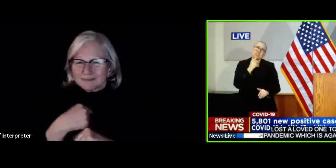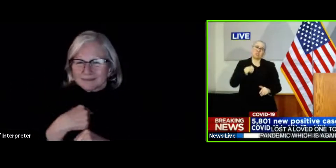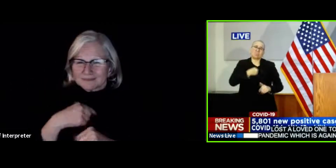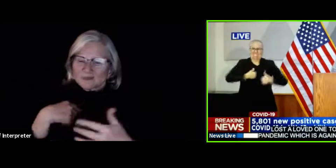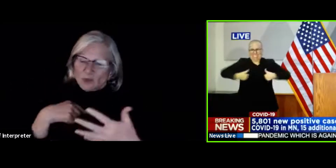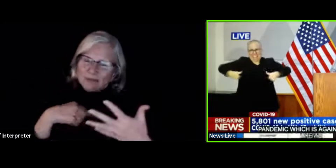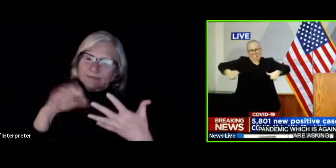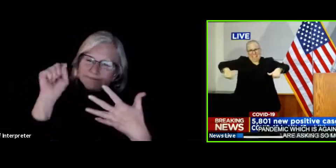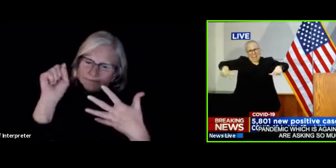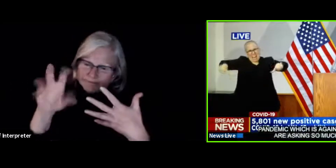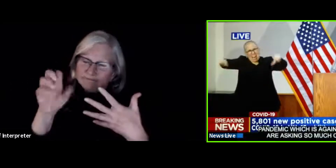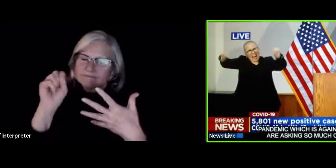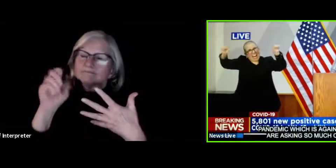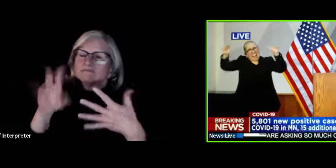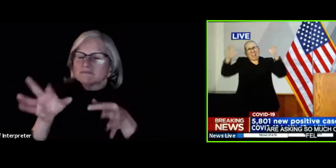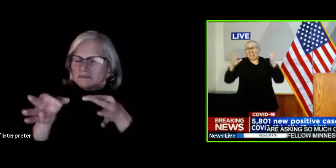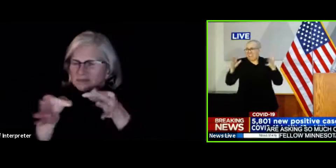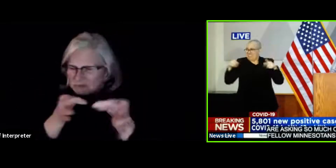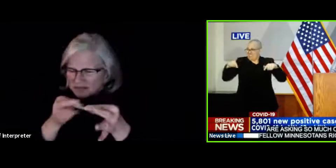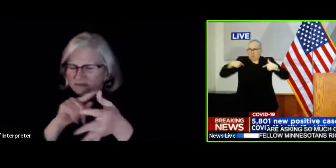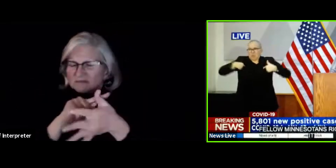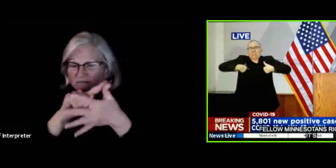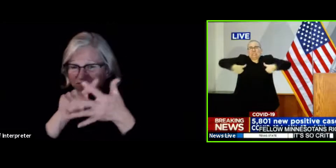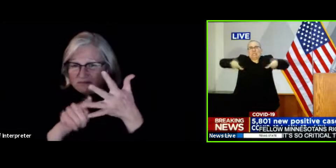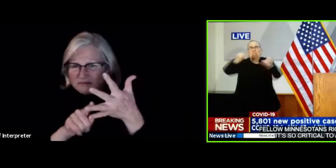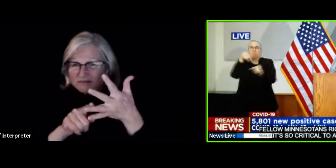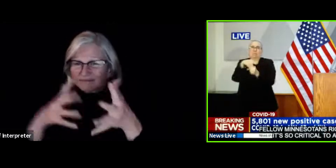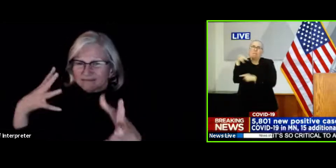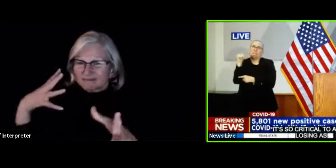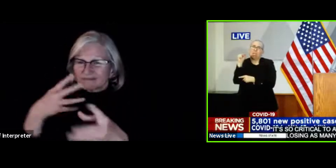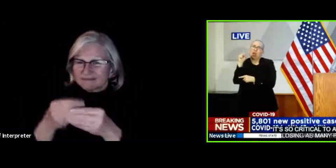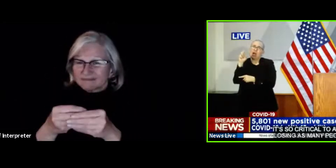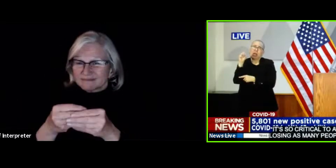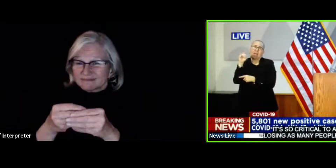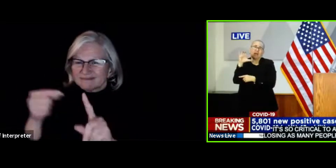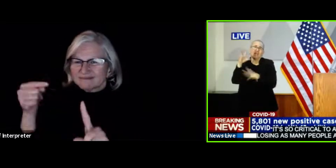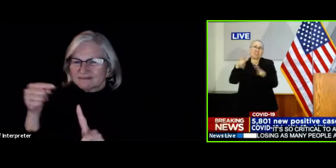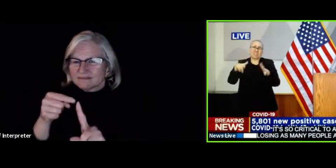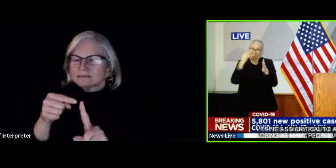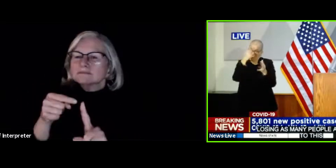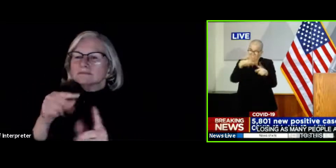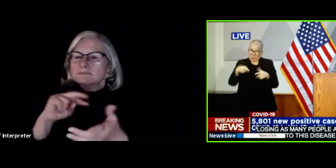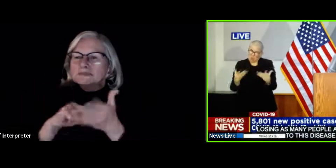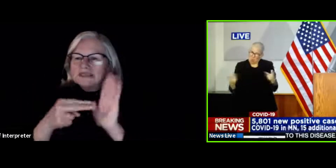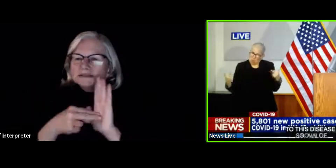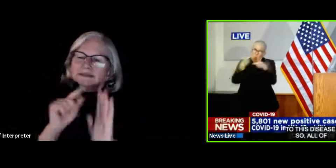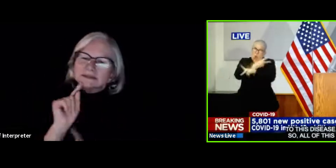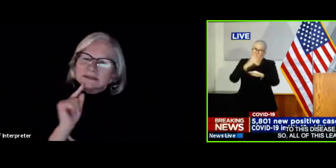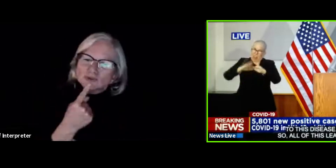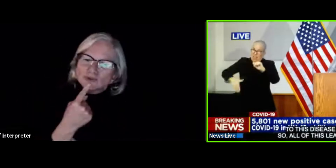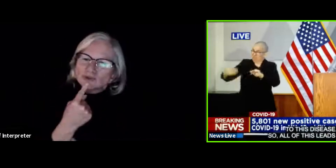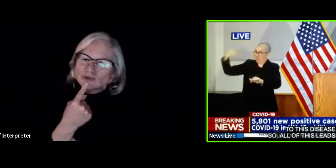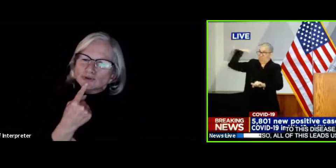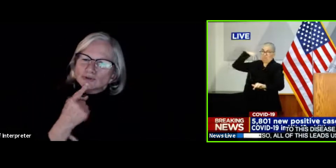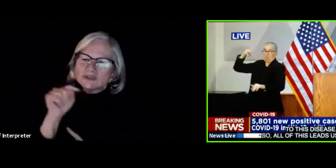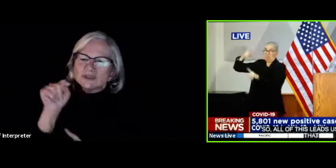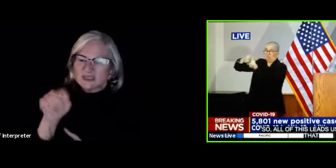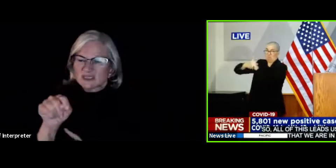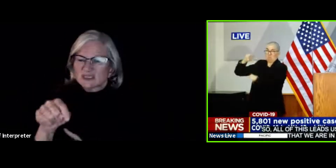IN MINNESOTA. THIS IS THE WORST SPOT WE'VE BEEN IN SINCE MARCH AND THAT'S WHAT THE DATA TELLS US.